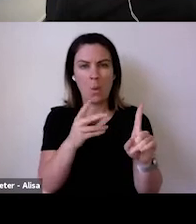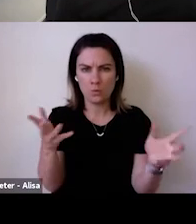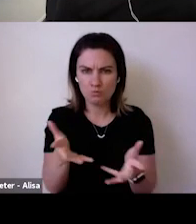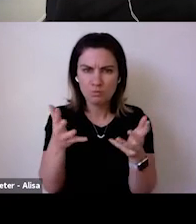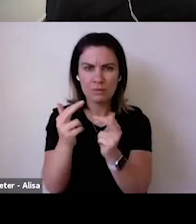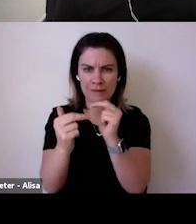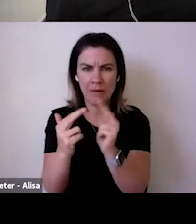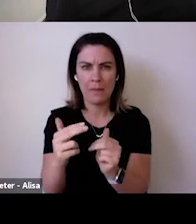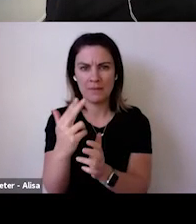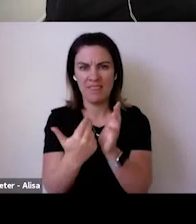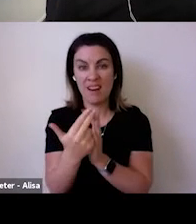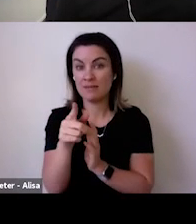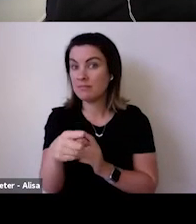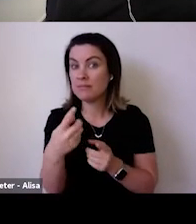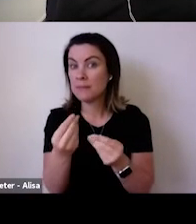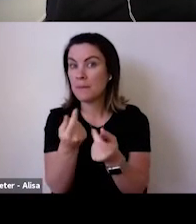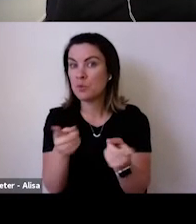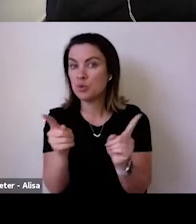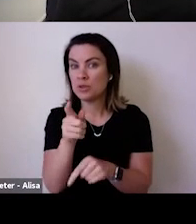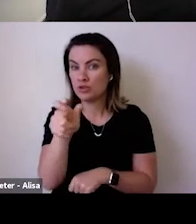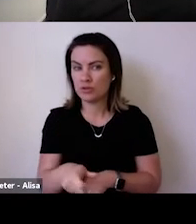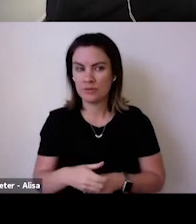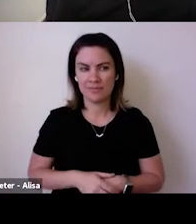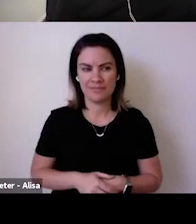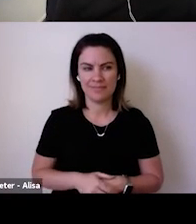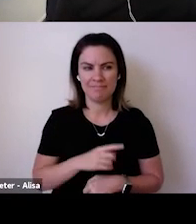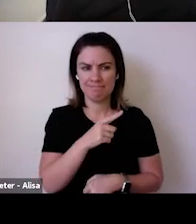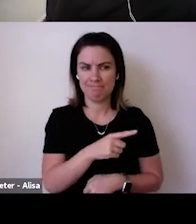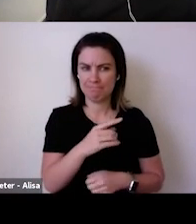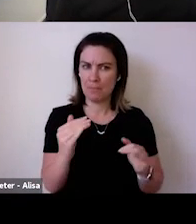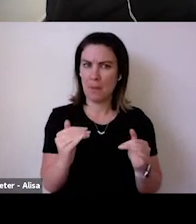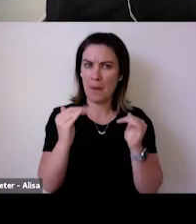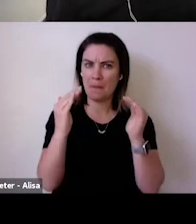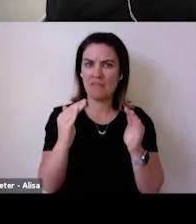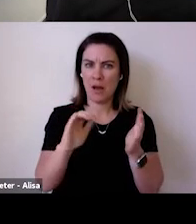The amplifying a publisher project partnered with wombat books